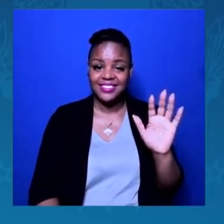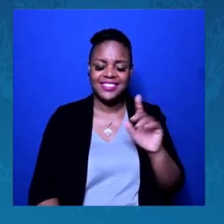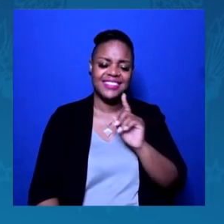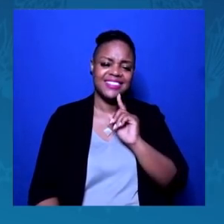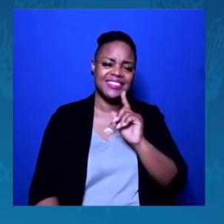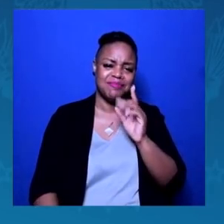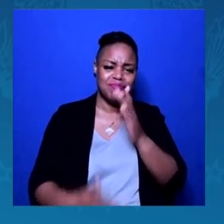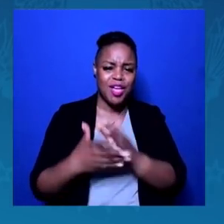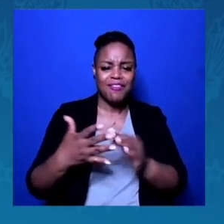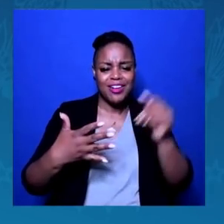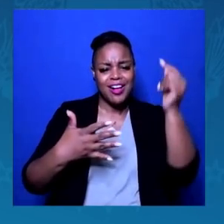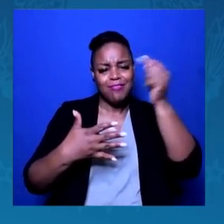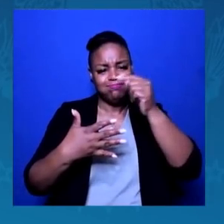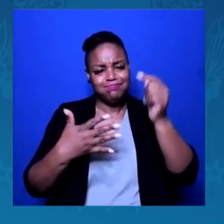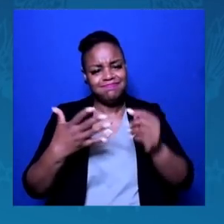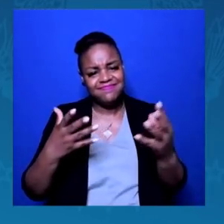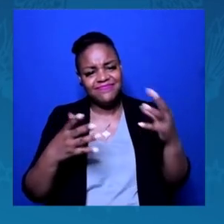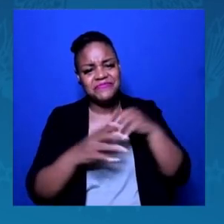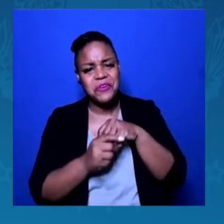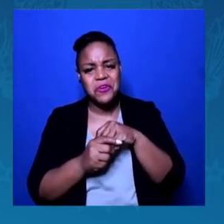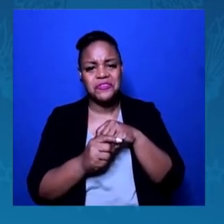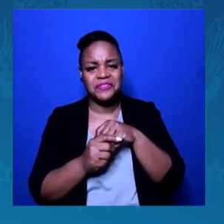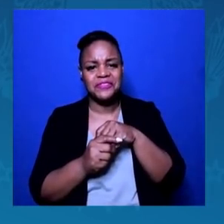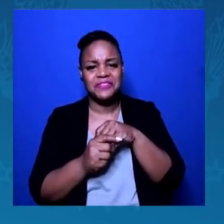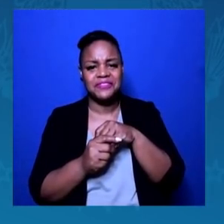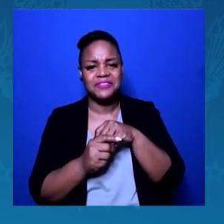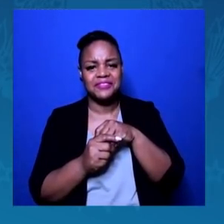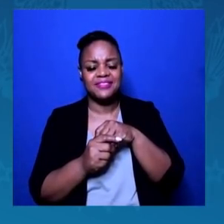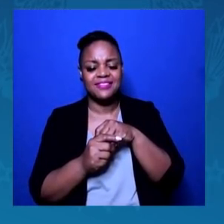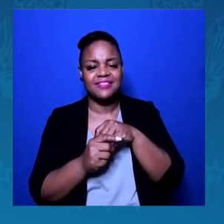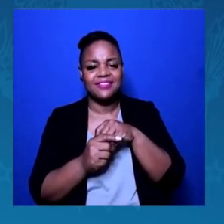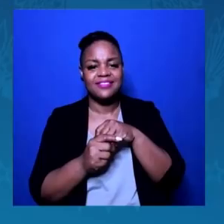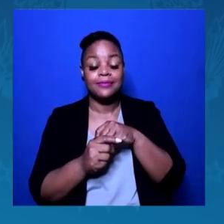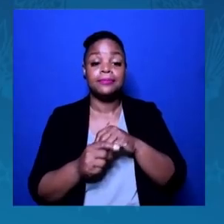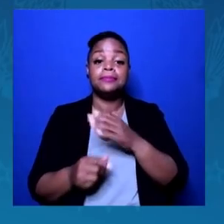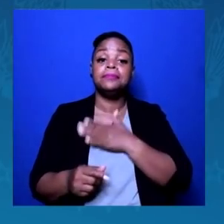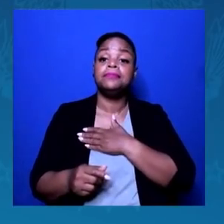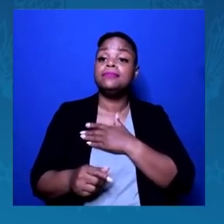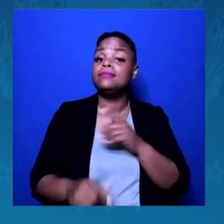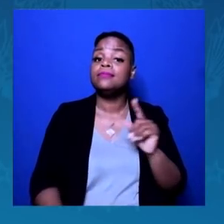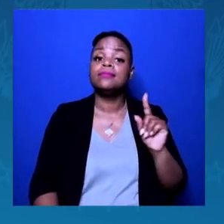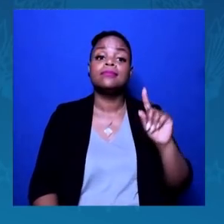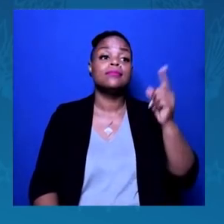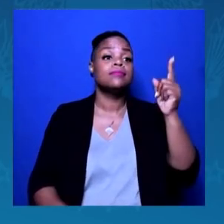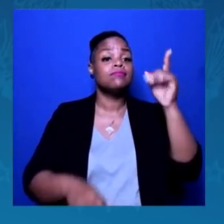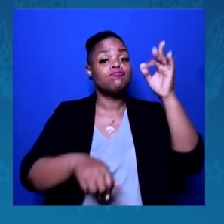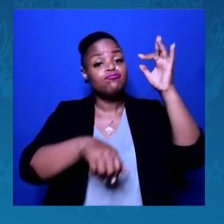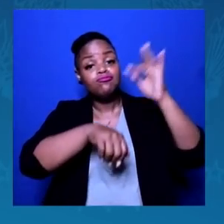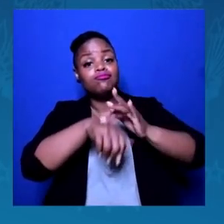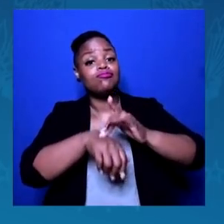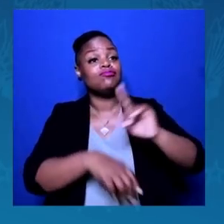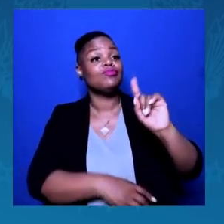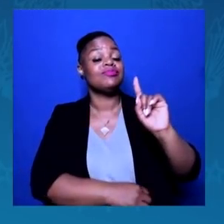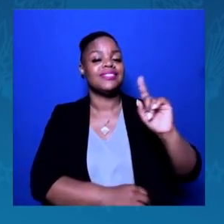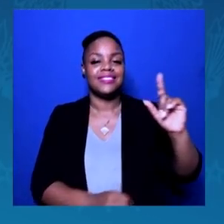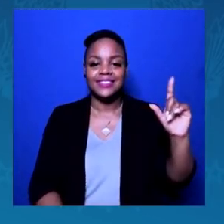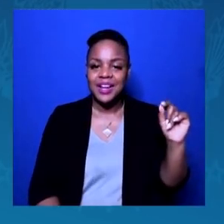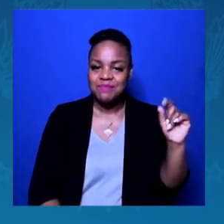as does the first stop on this trip, which is when we were in the country of Singapore, whether in Singapore or Vietnam,